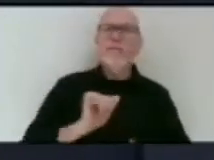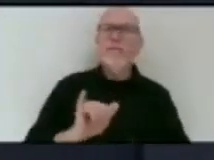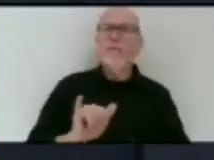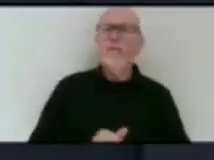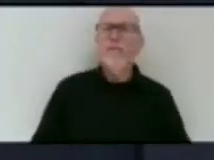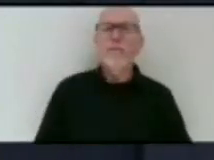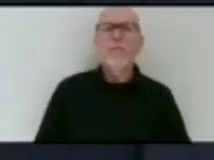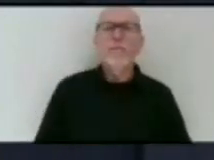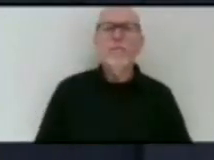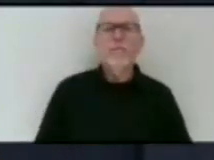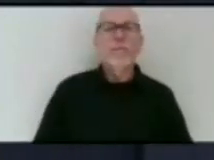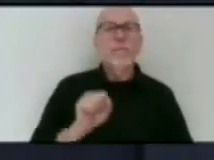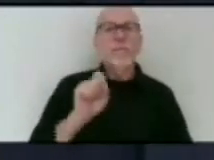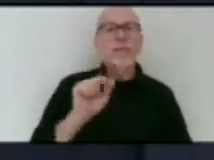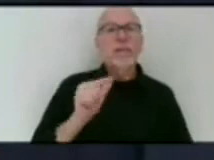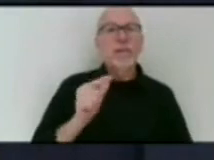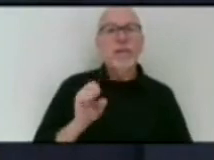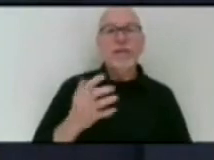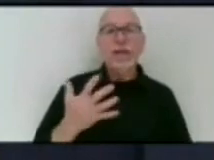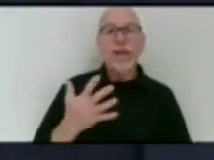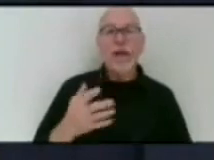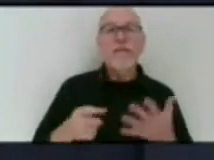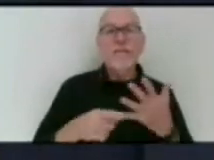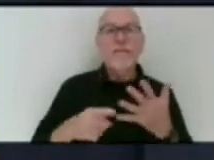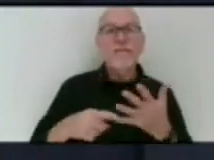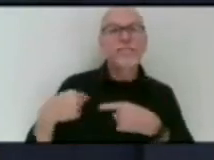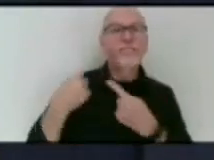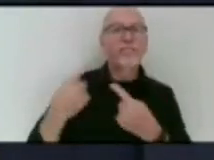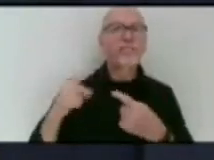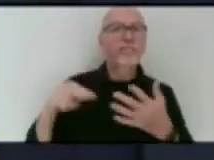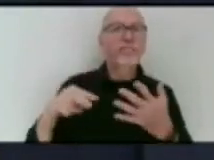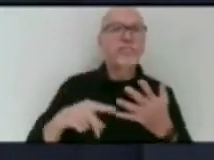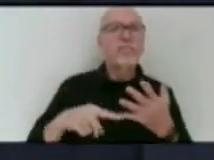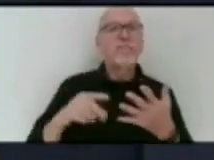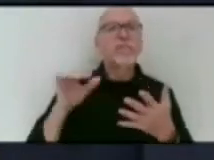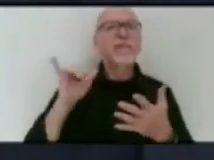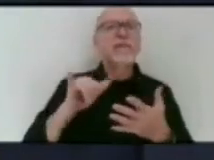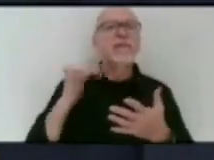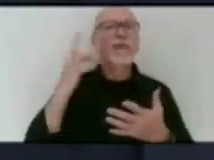Stage five has been viewed by some as a reason toe return to the days before we